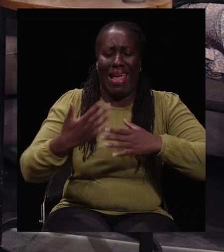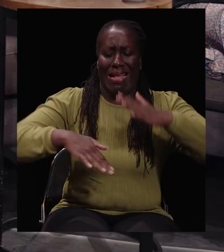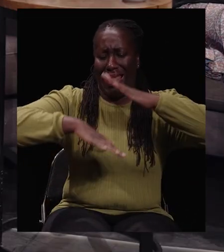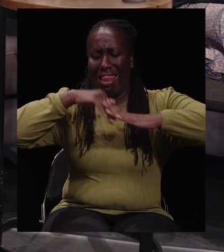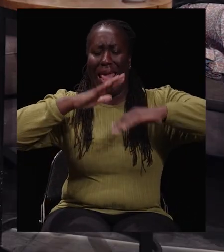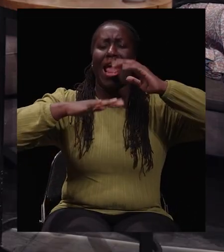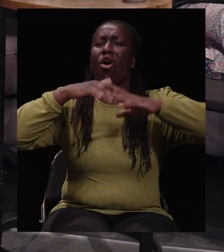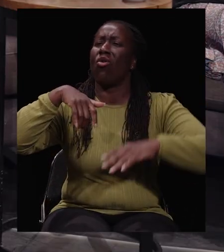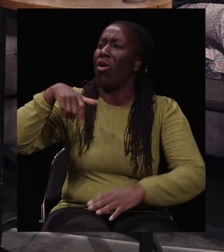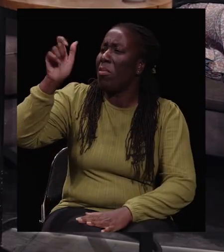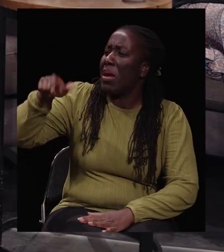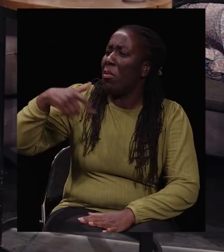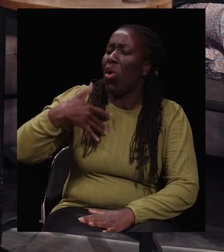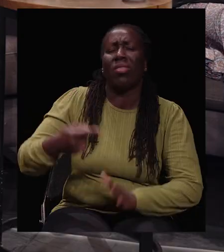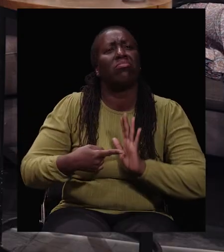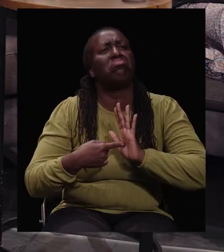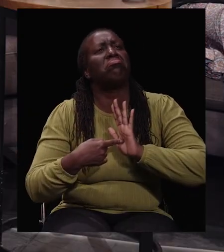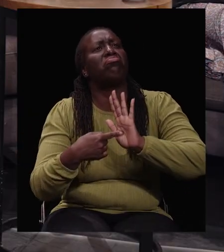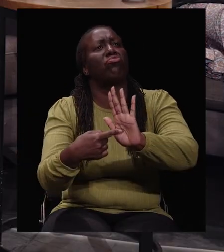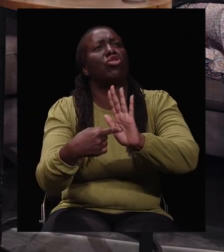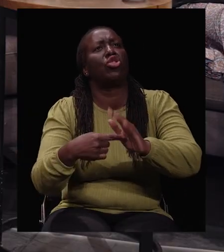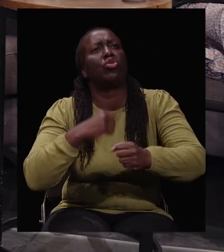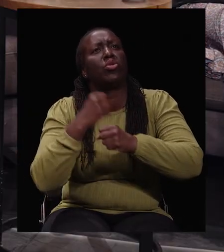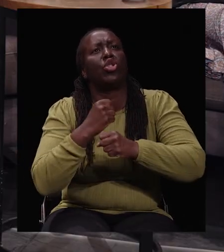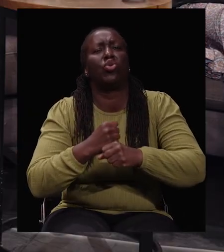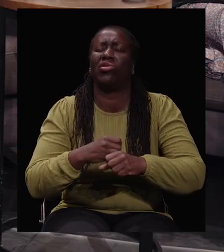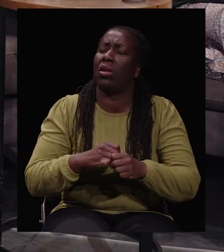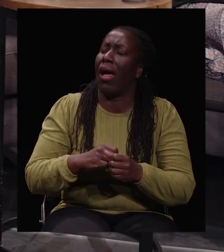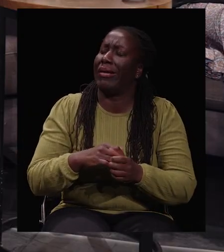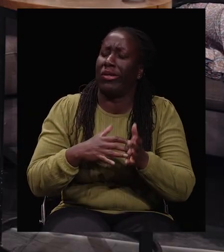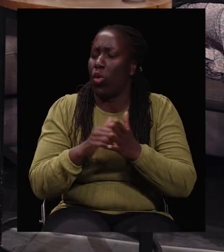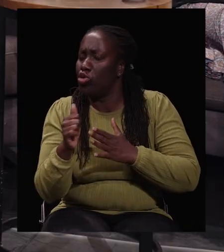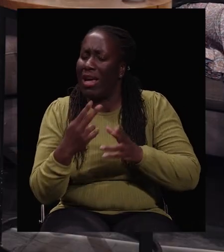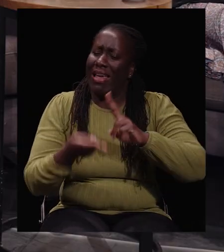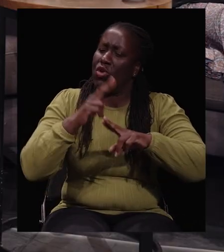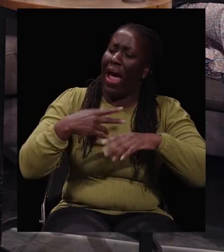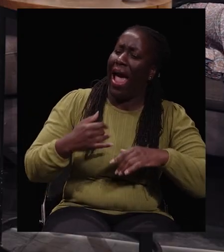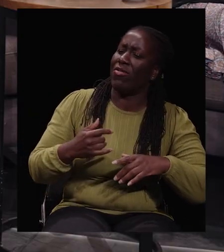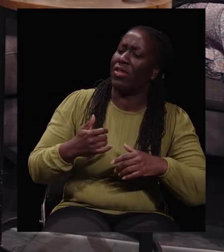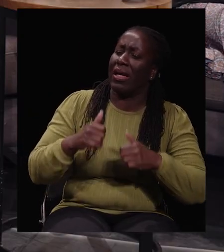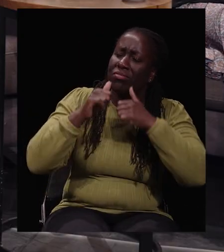that do produce culture have a certain set of tastes that if you want to get into a paid job in those industries- You have to oblige-